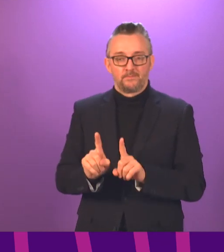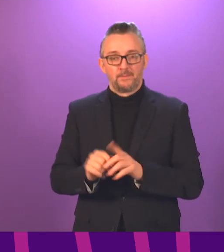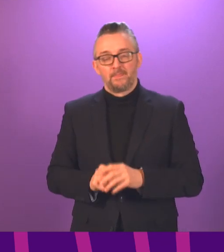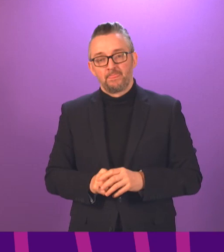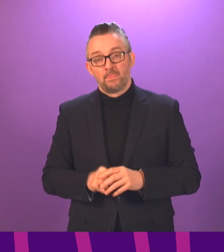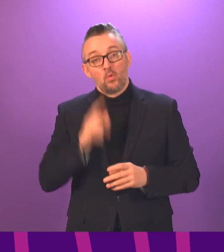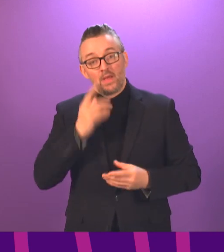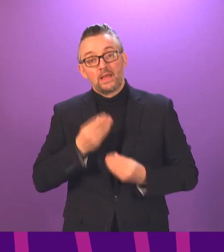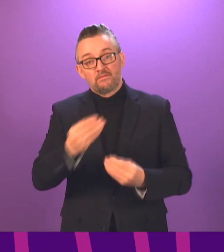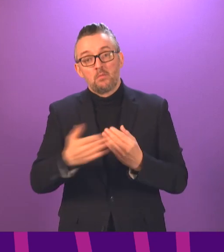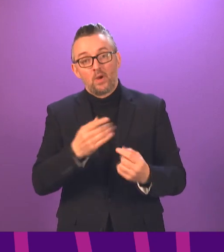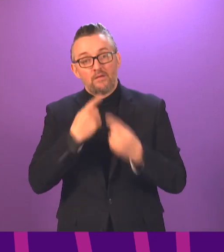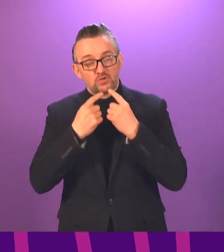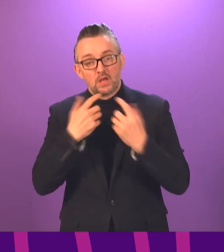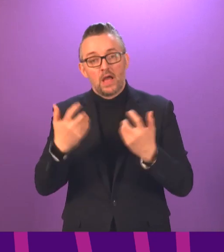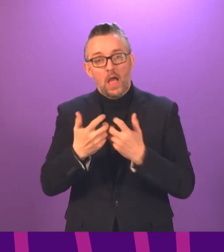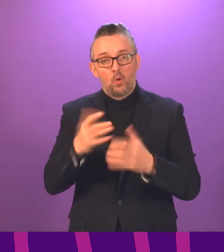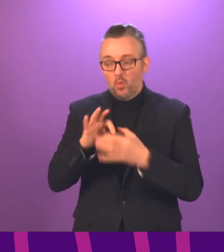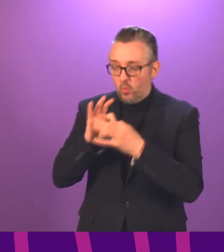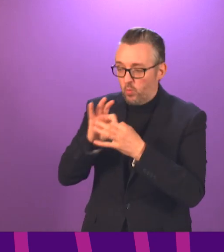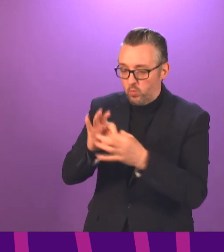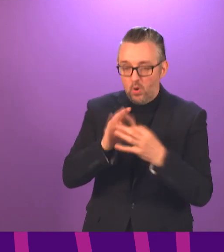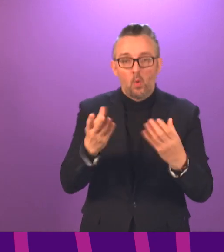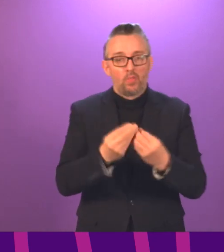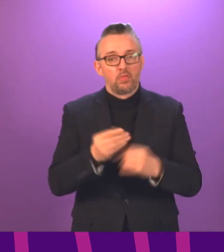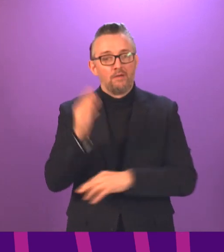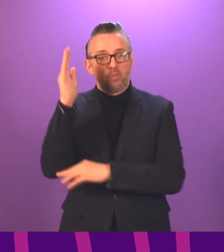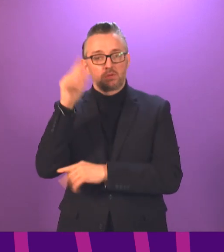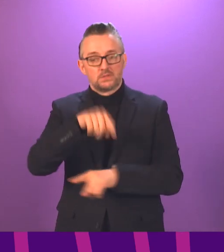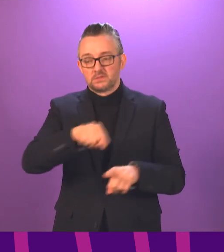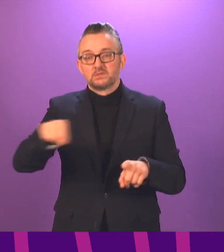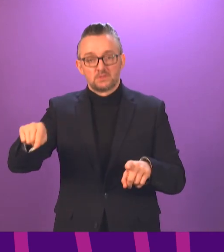on safe arrangements for liaising with volunteers and minimising the handling of materials.